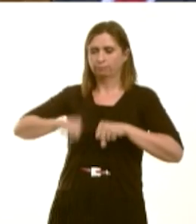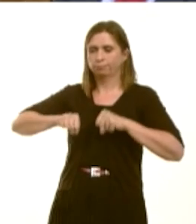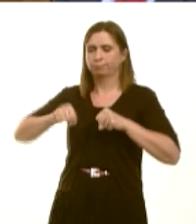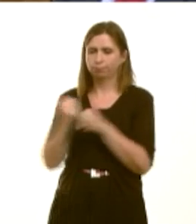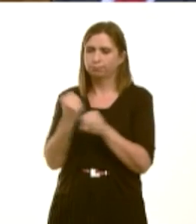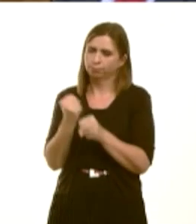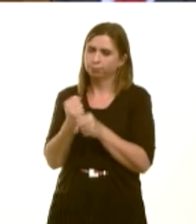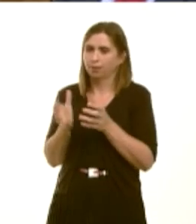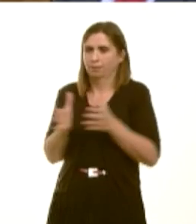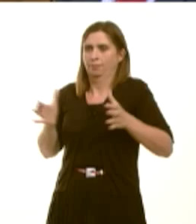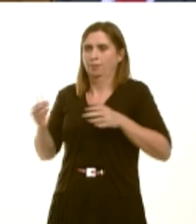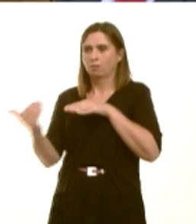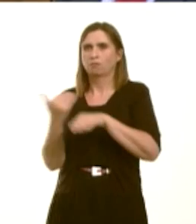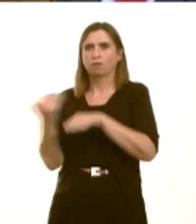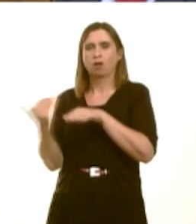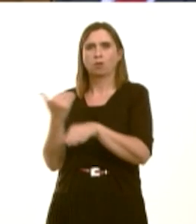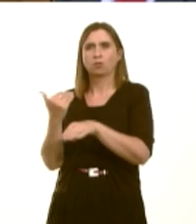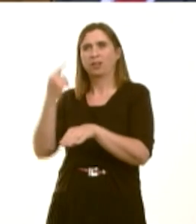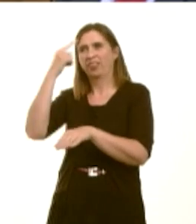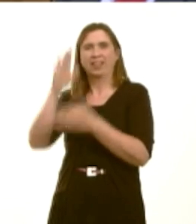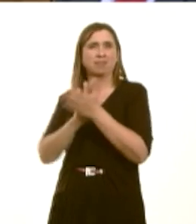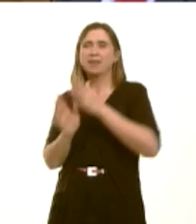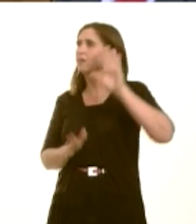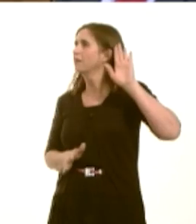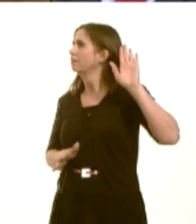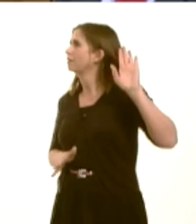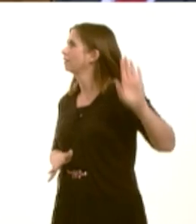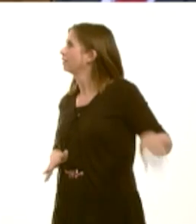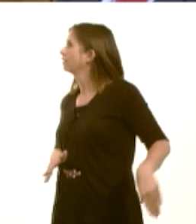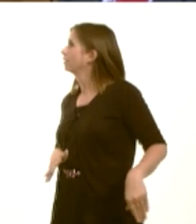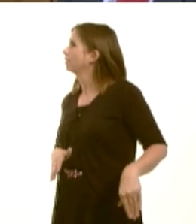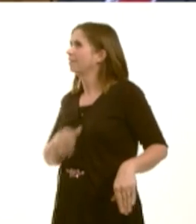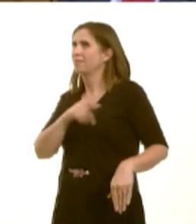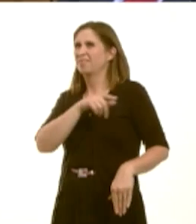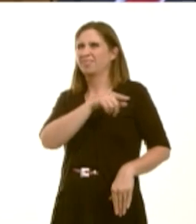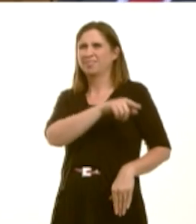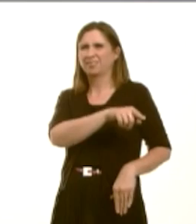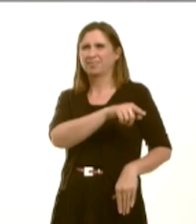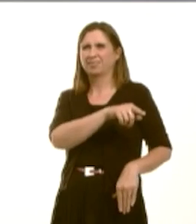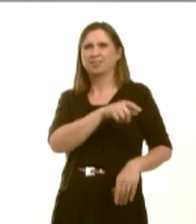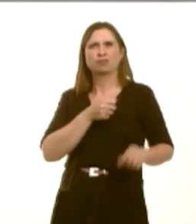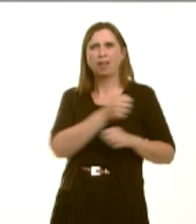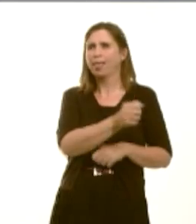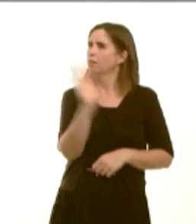in some way, instead of schemes that promote the use of rail. The two things have to run